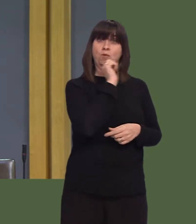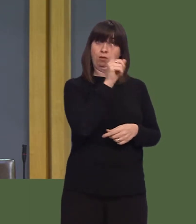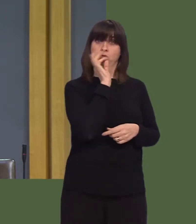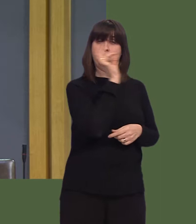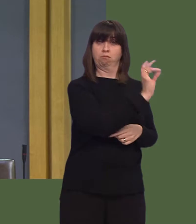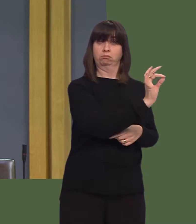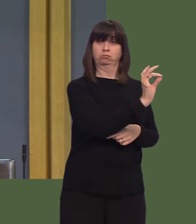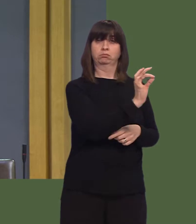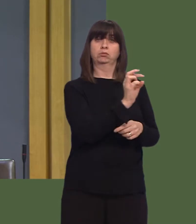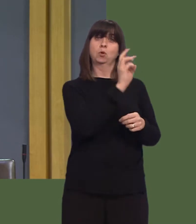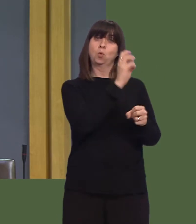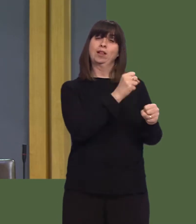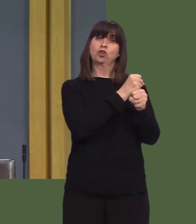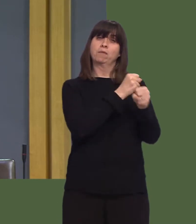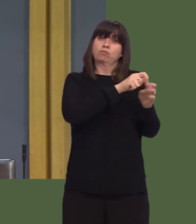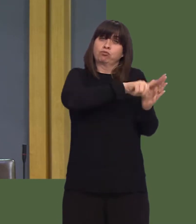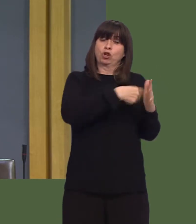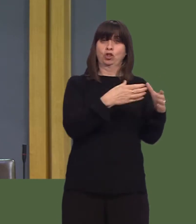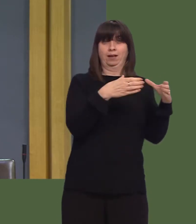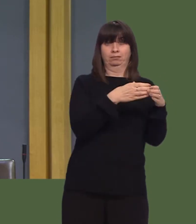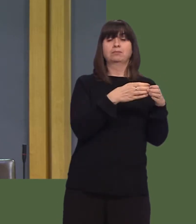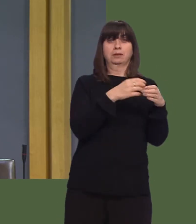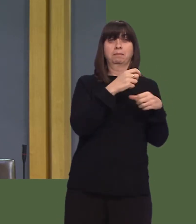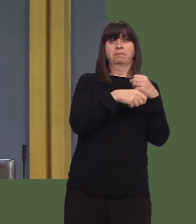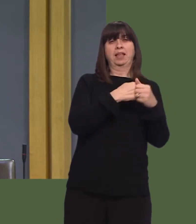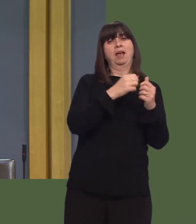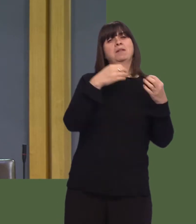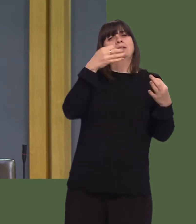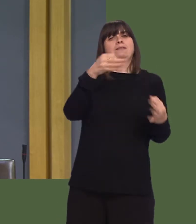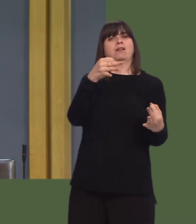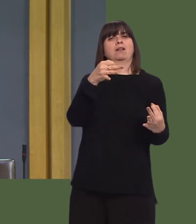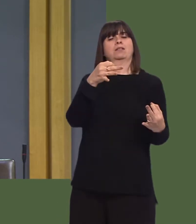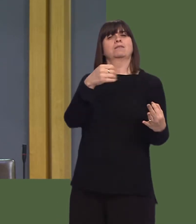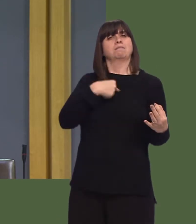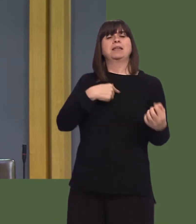scheme to bestow on people an official Welsh Government certification of Welsh heritage